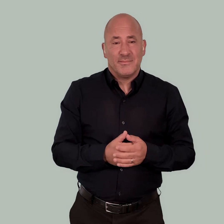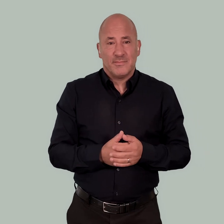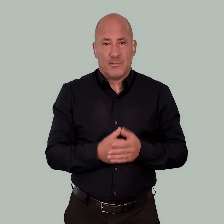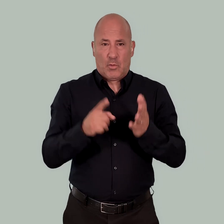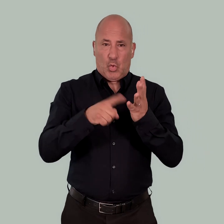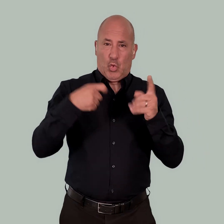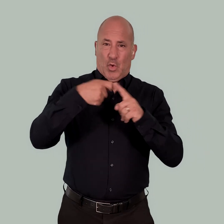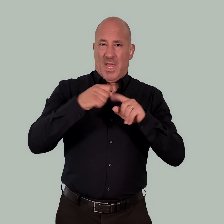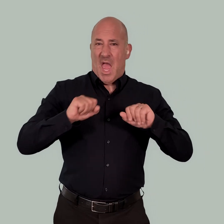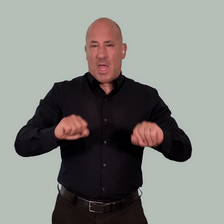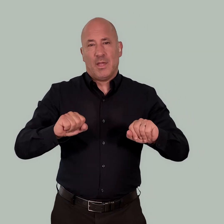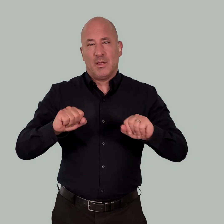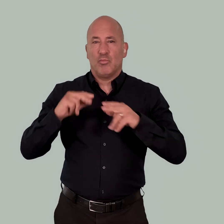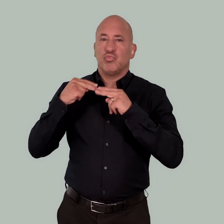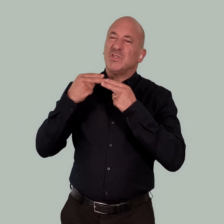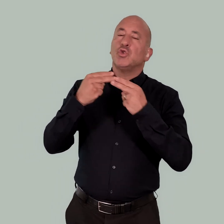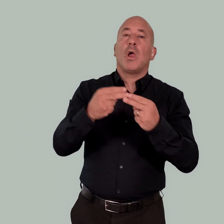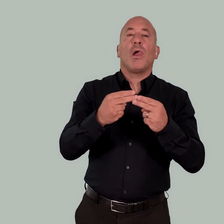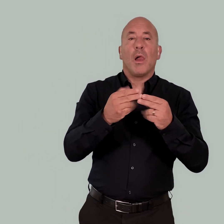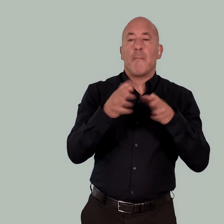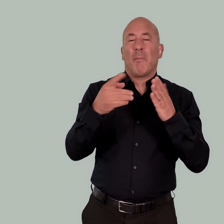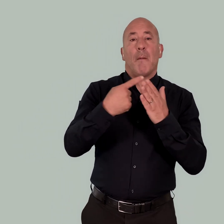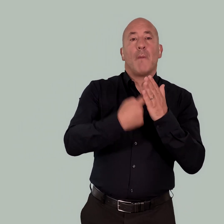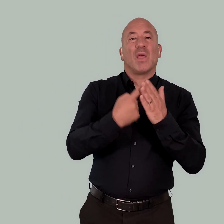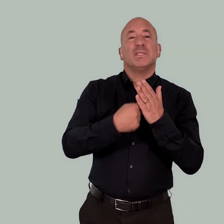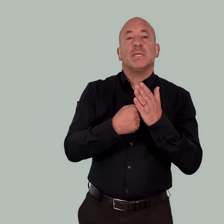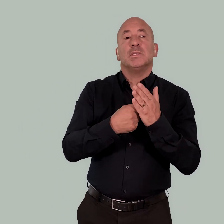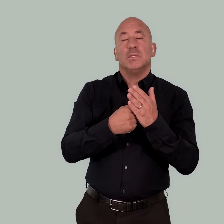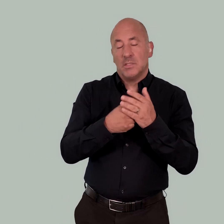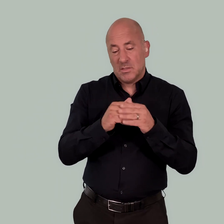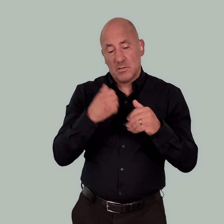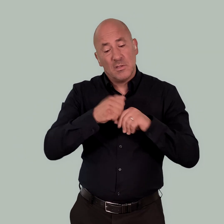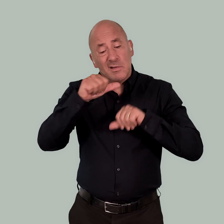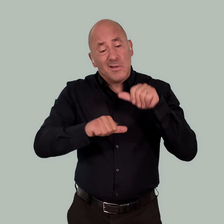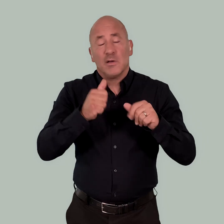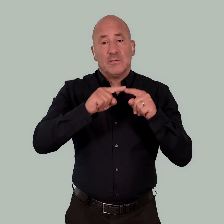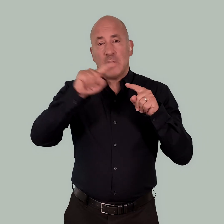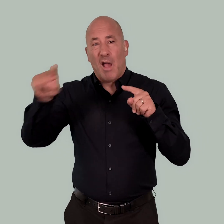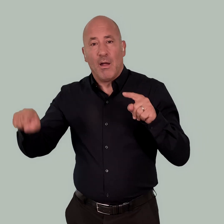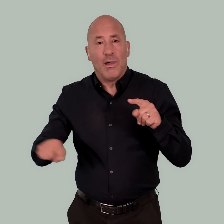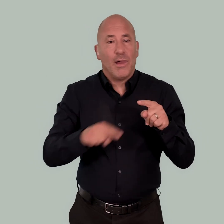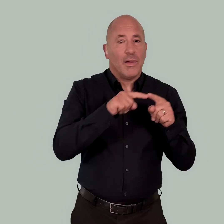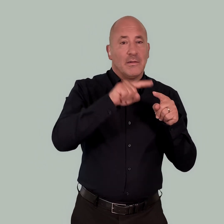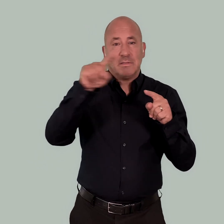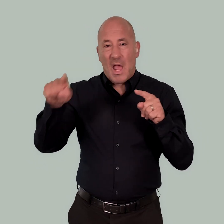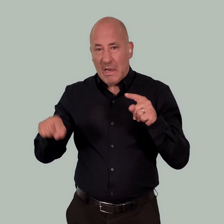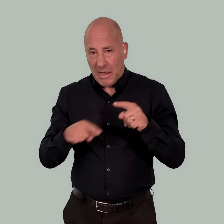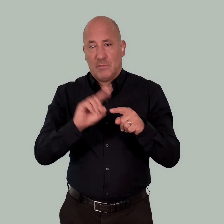671. Public policy in the UK traditionally operates in cycles.